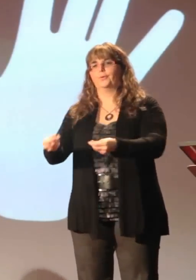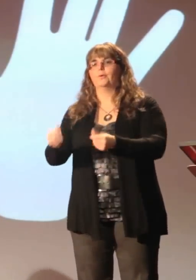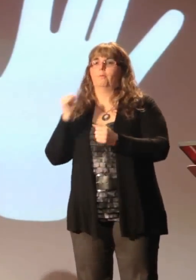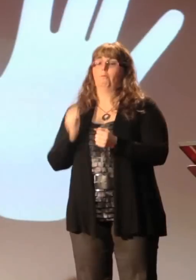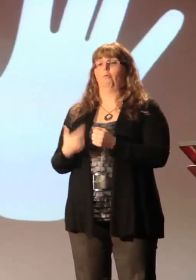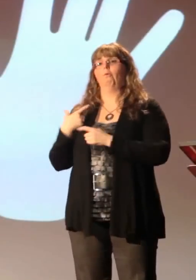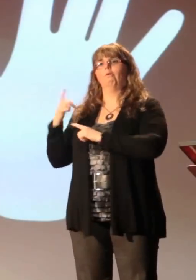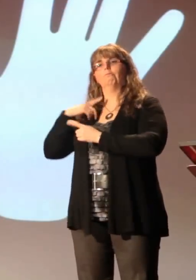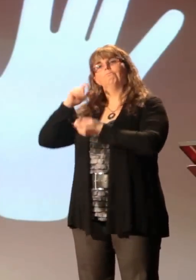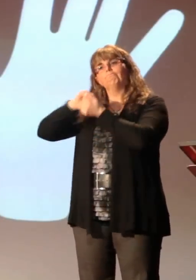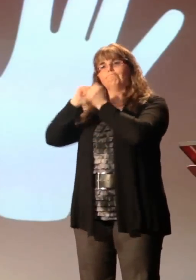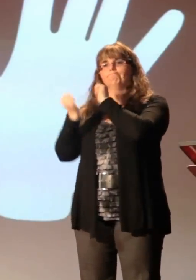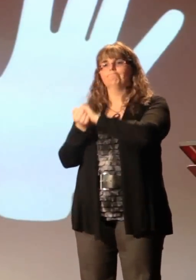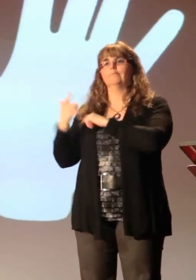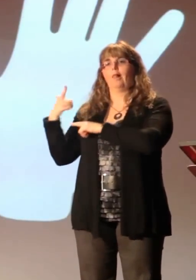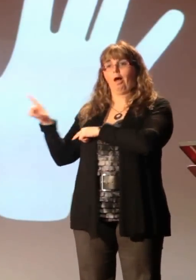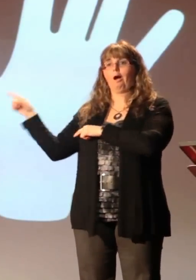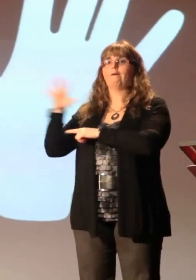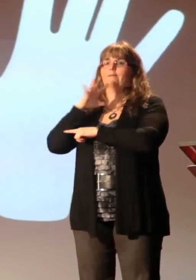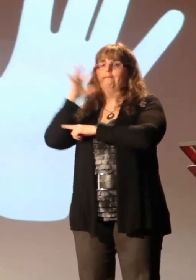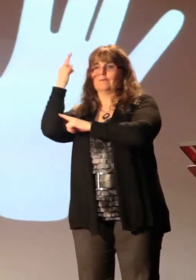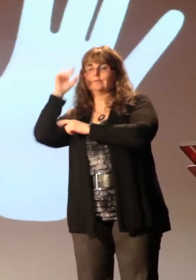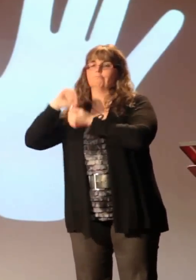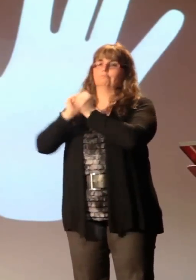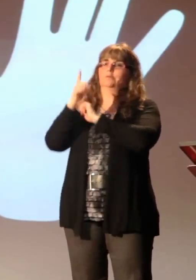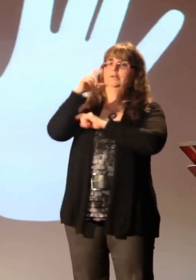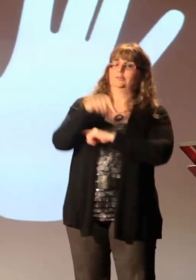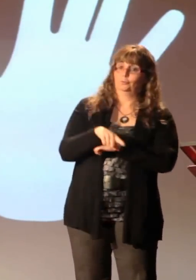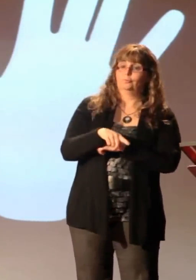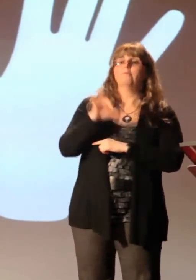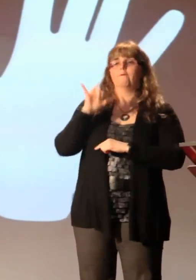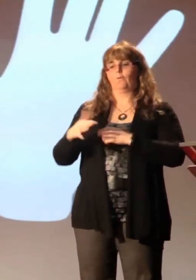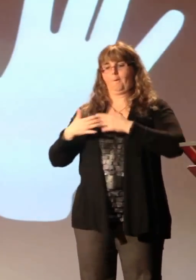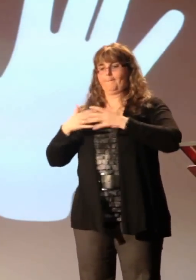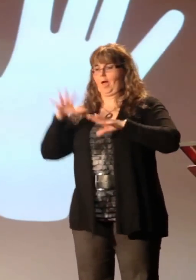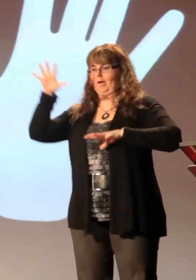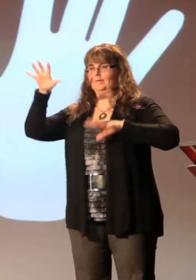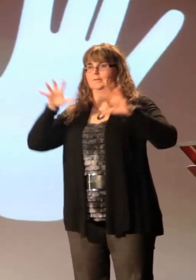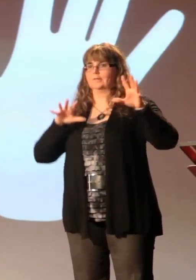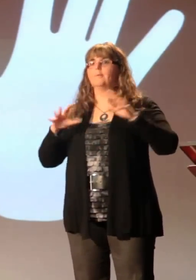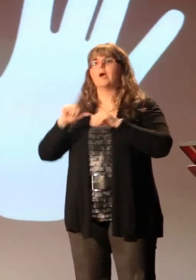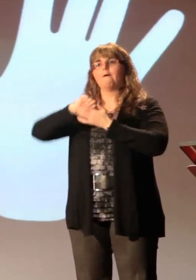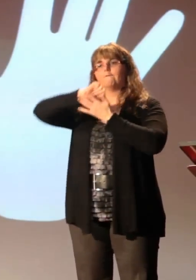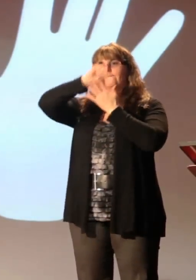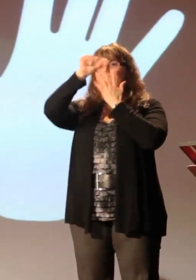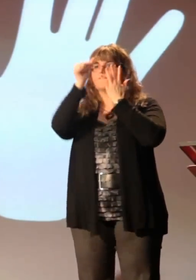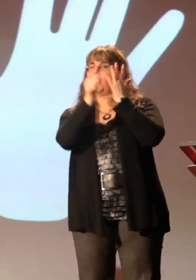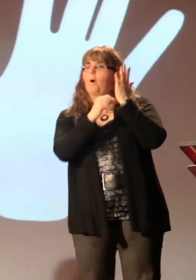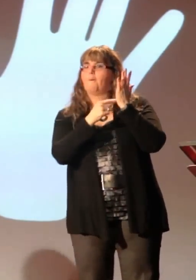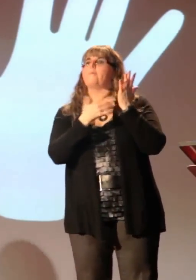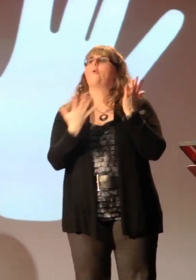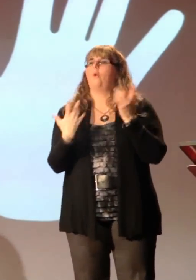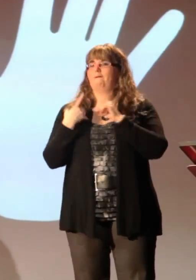...so we must position the hand in space, and also capture the shapes it is making.